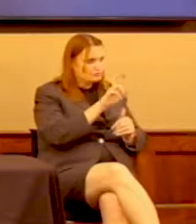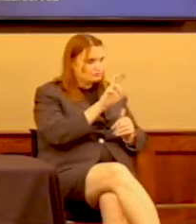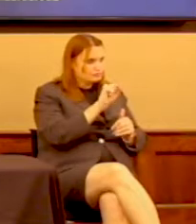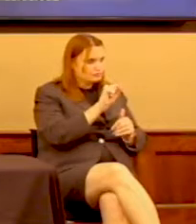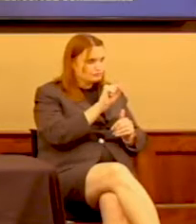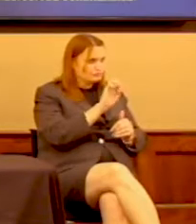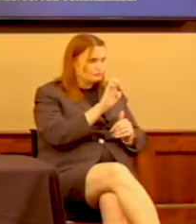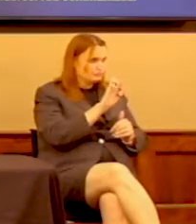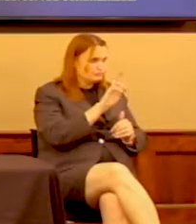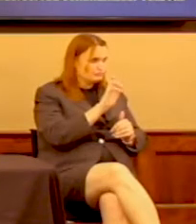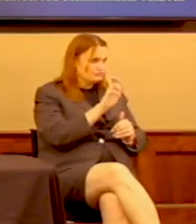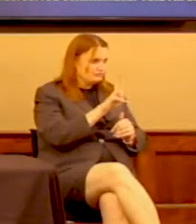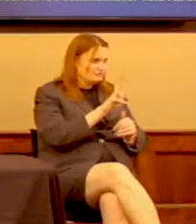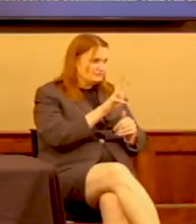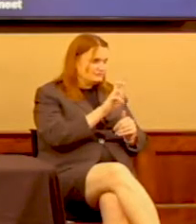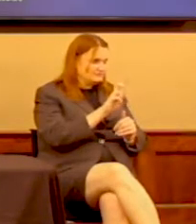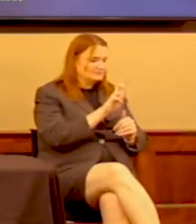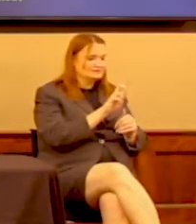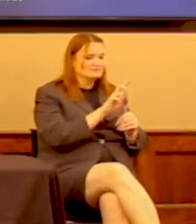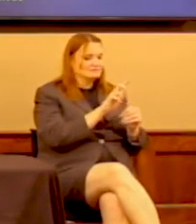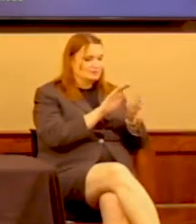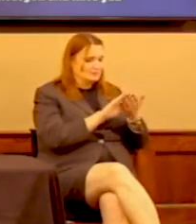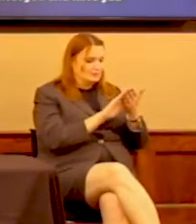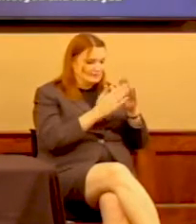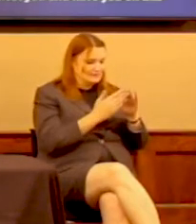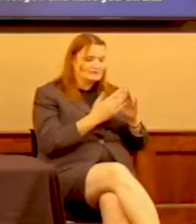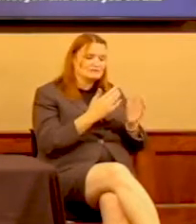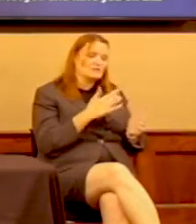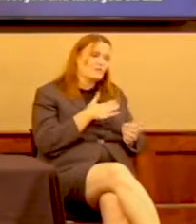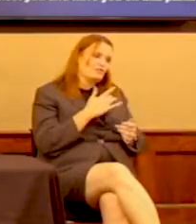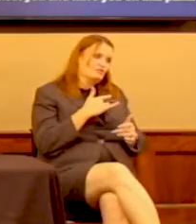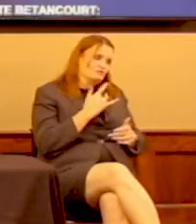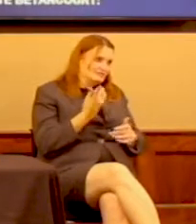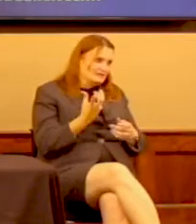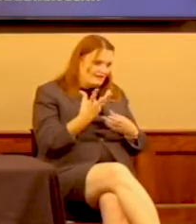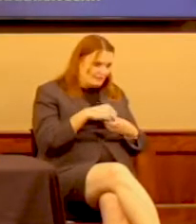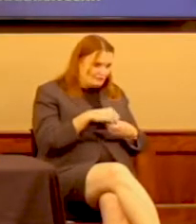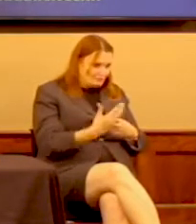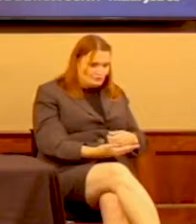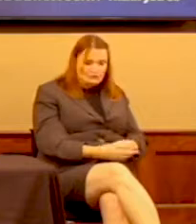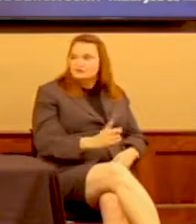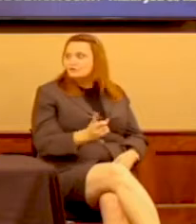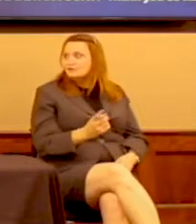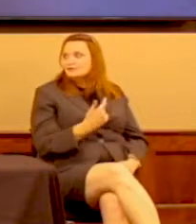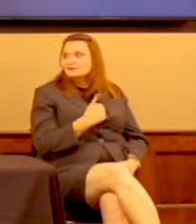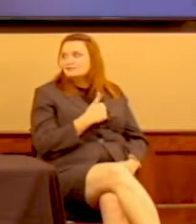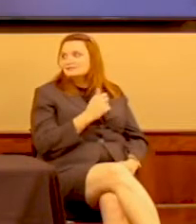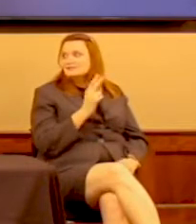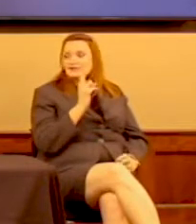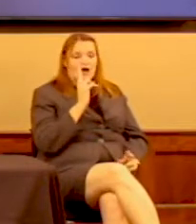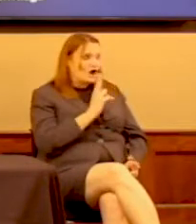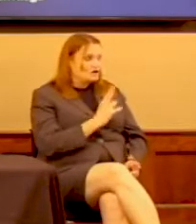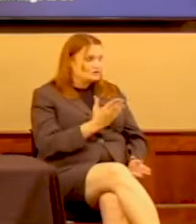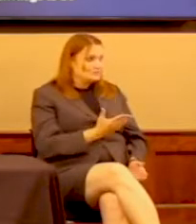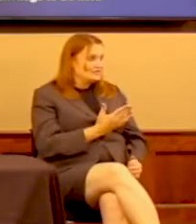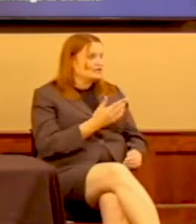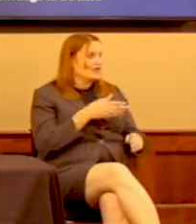meet you and have you on this panel thank you so much it's truly a privilege